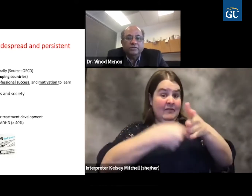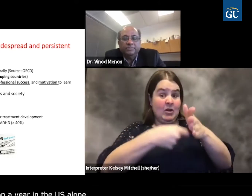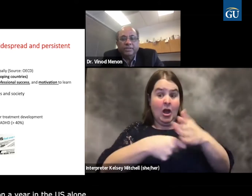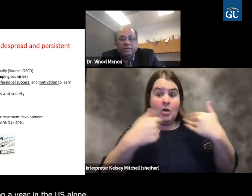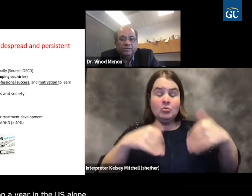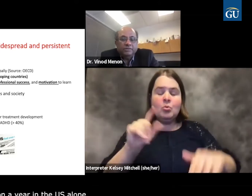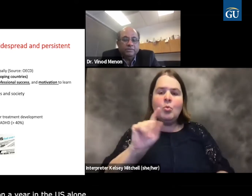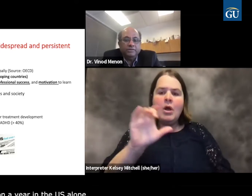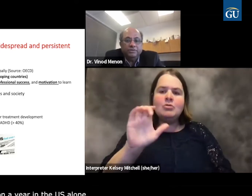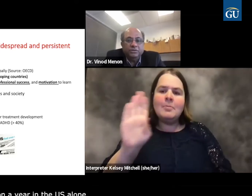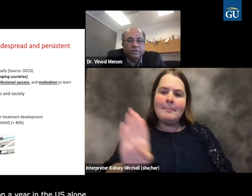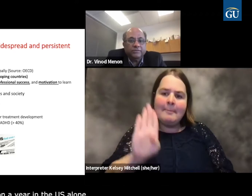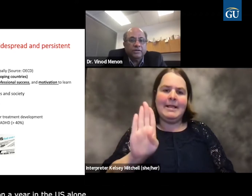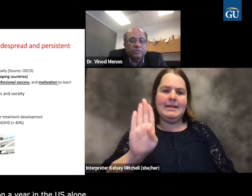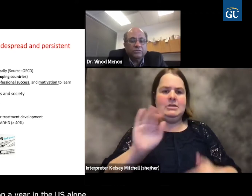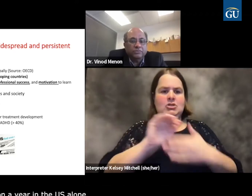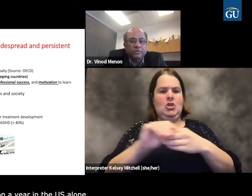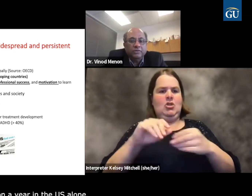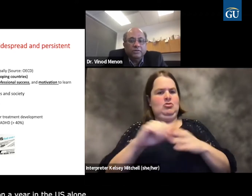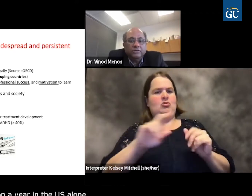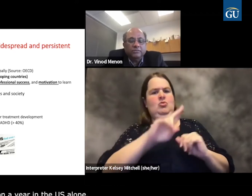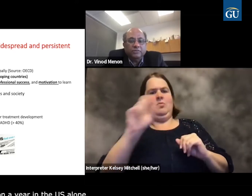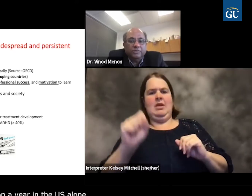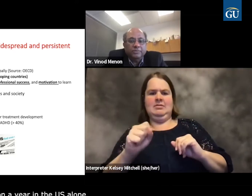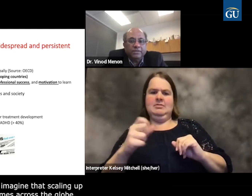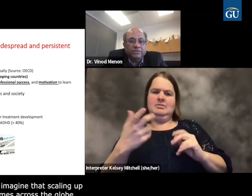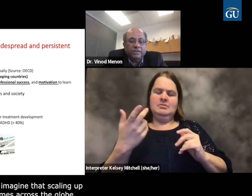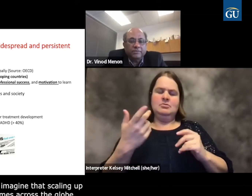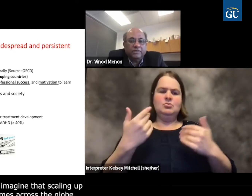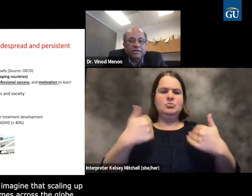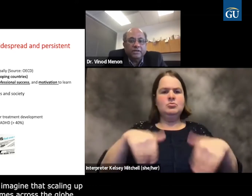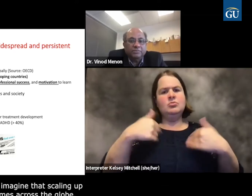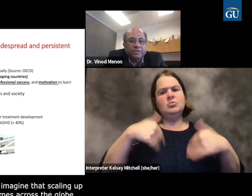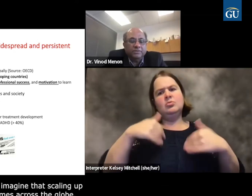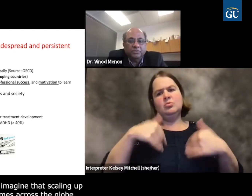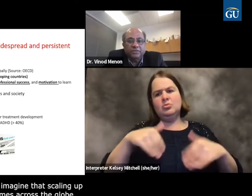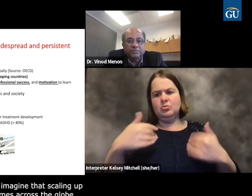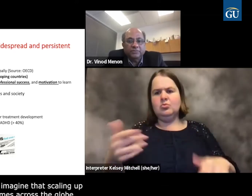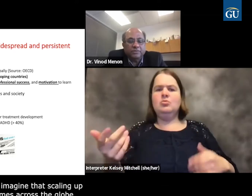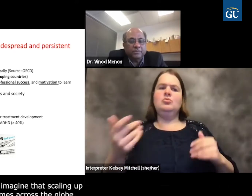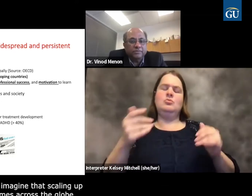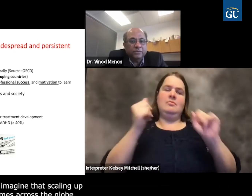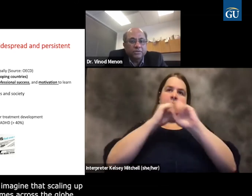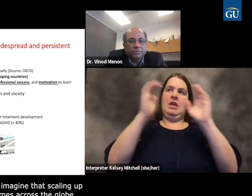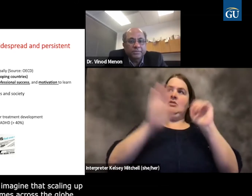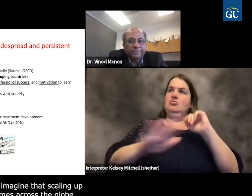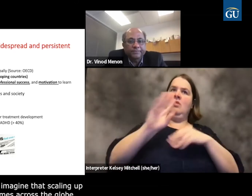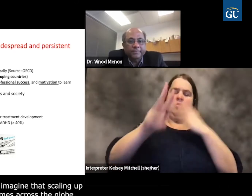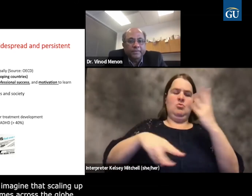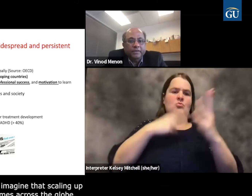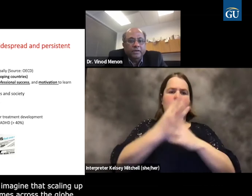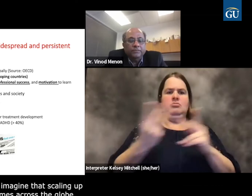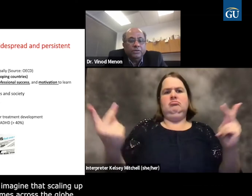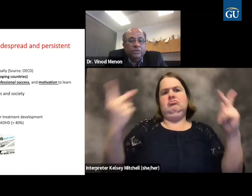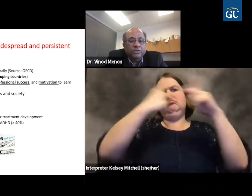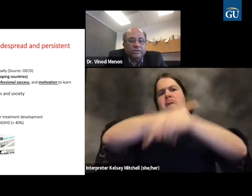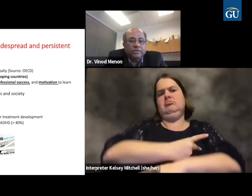over 100 billion a year in the us alone so you can imagine that scaling up